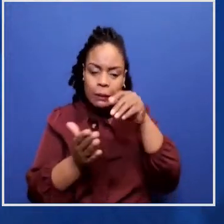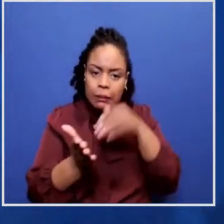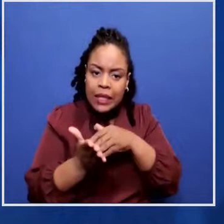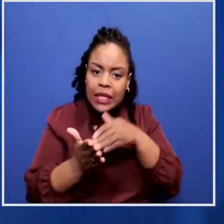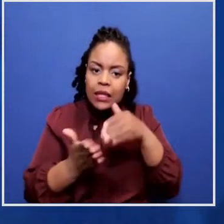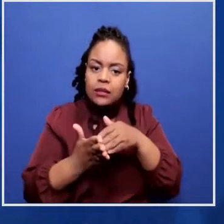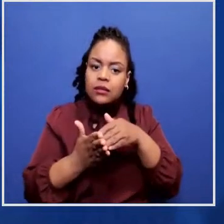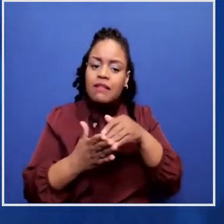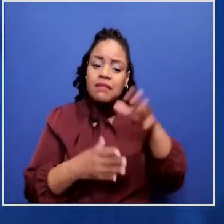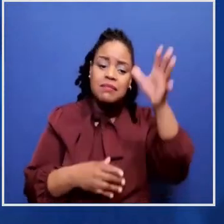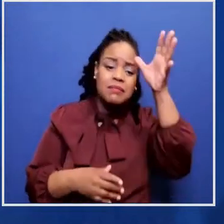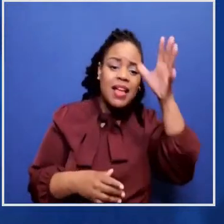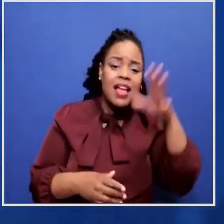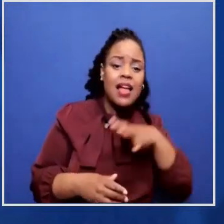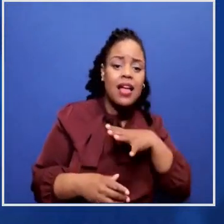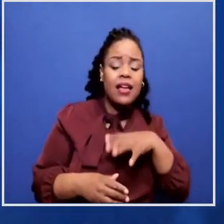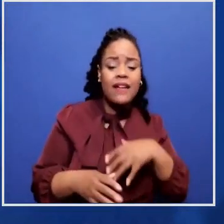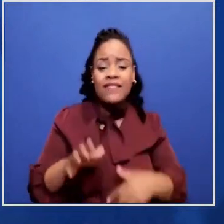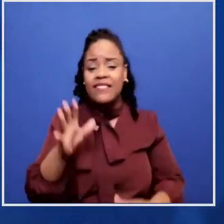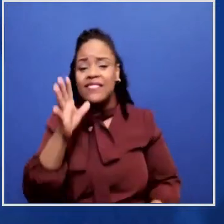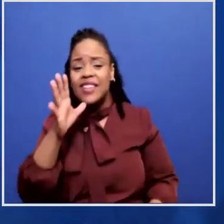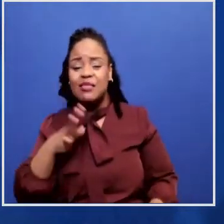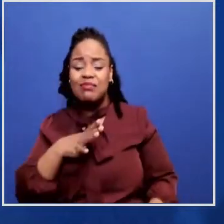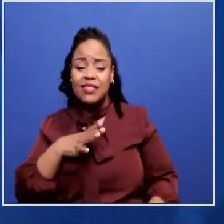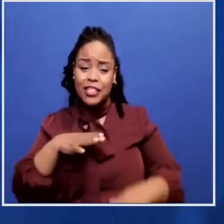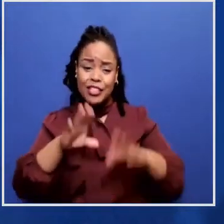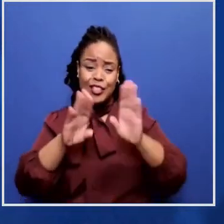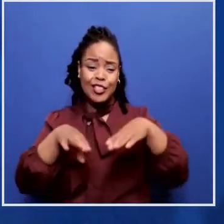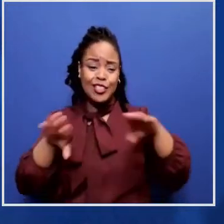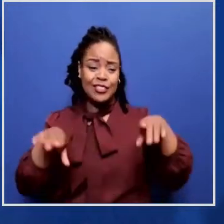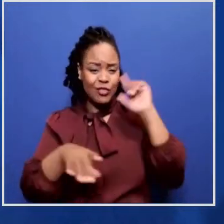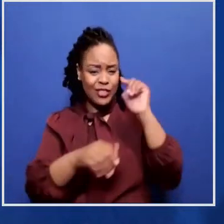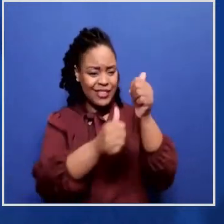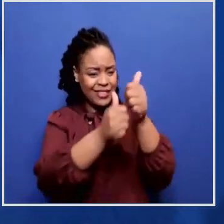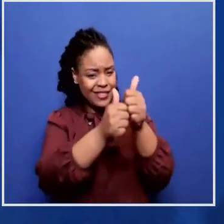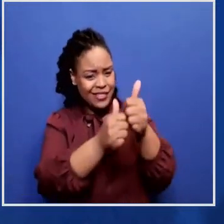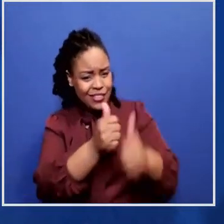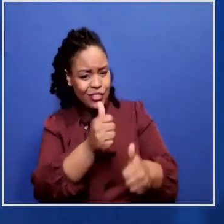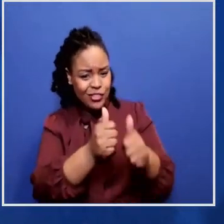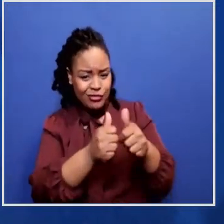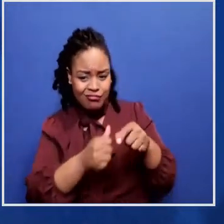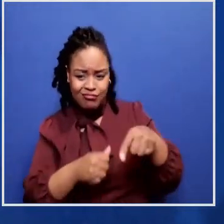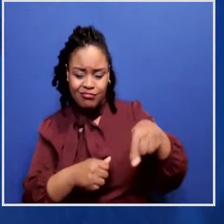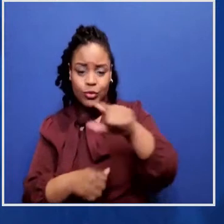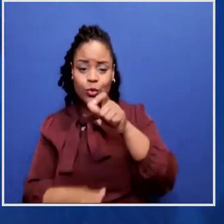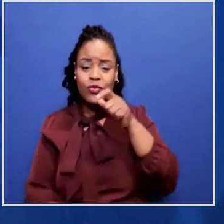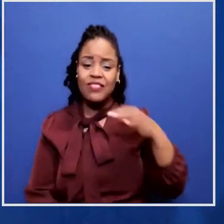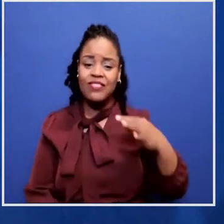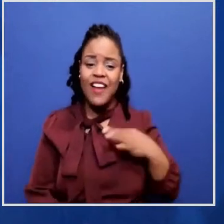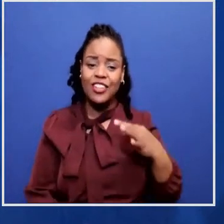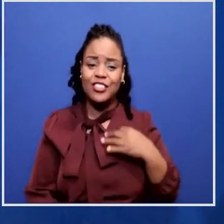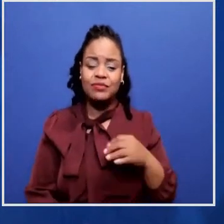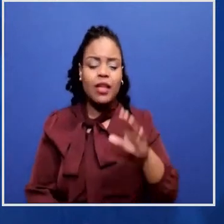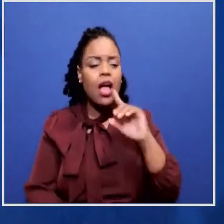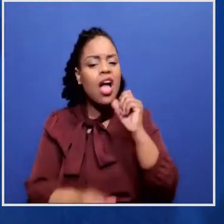OF WOMEN AND MEN AND CHILDREN WHO STEPPED UP TODAY TO